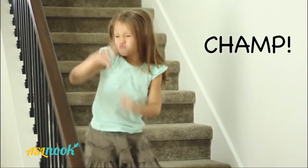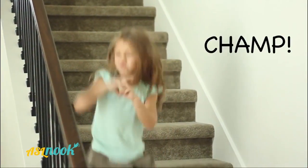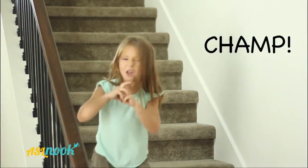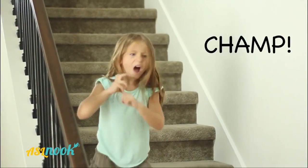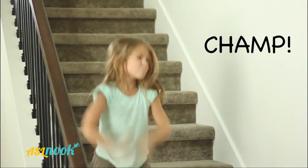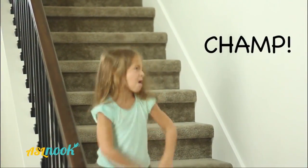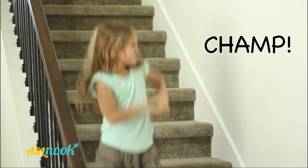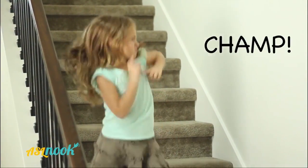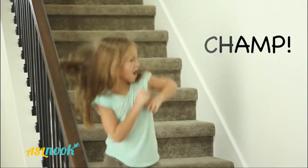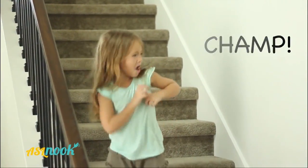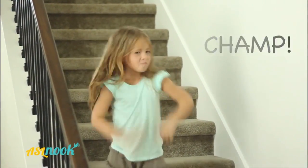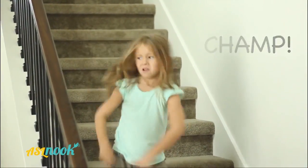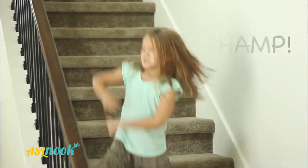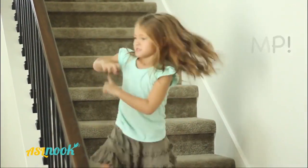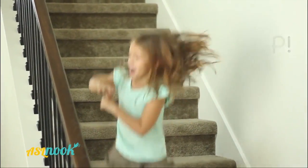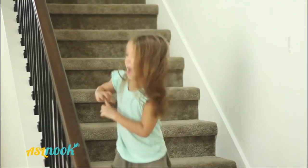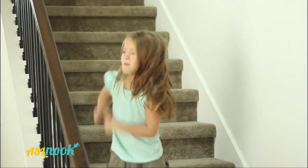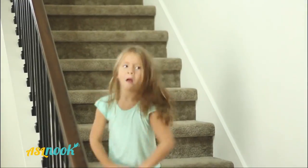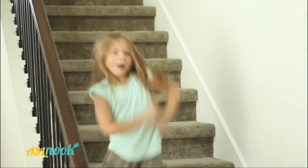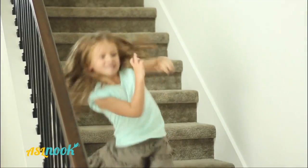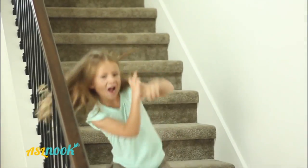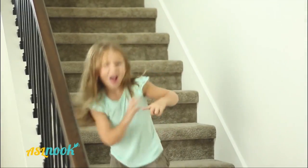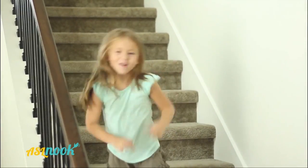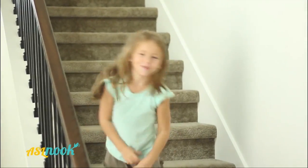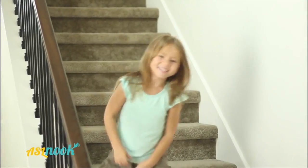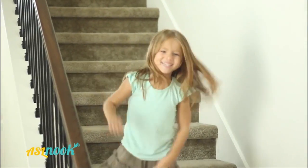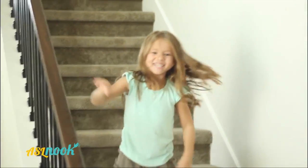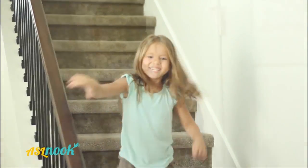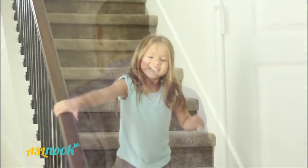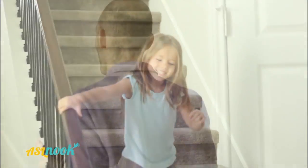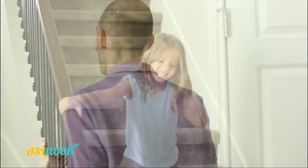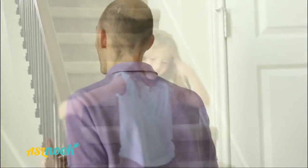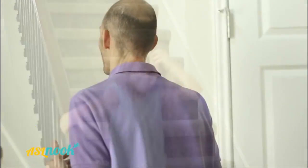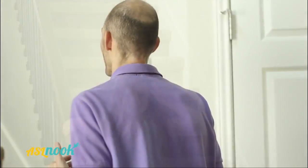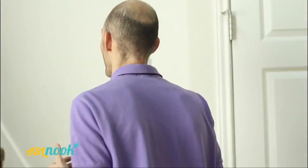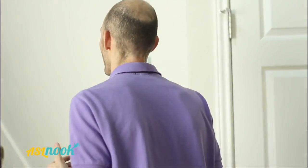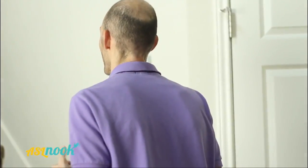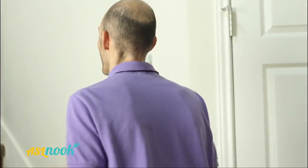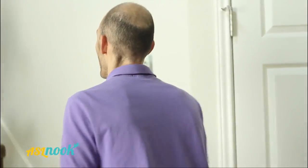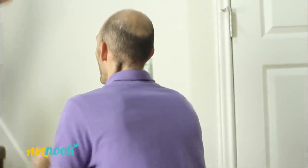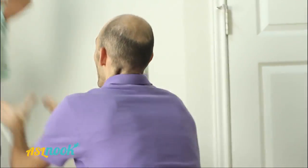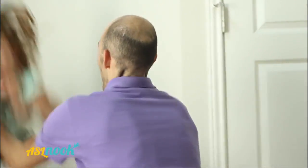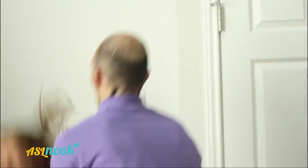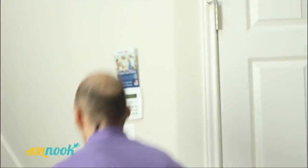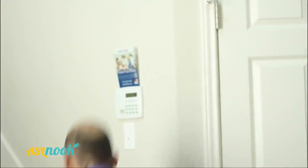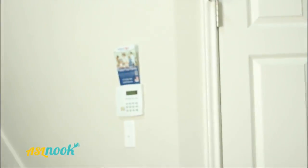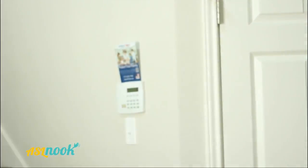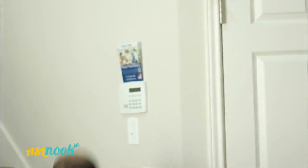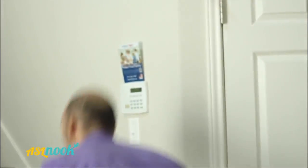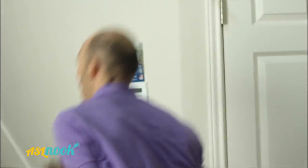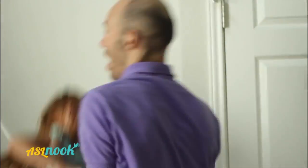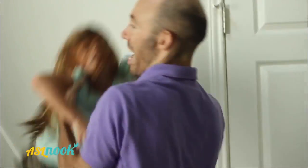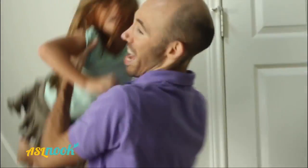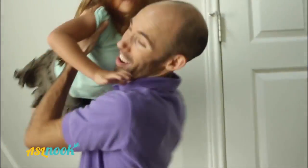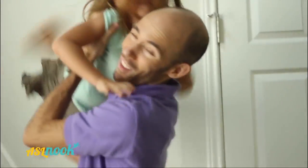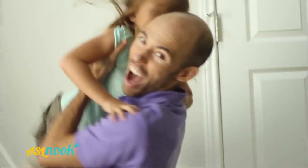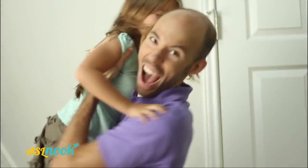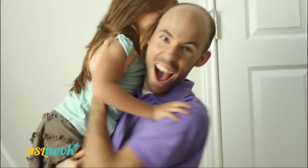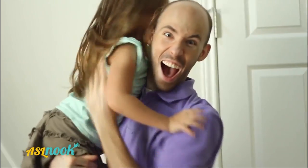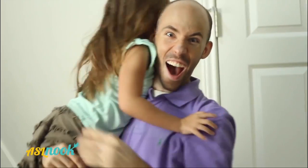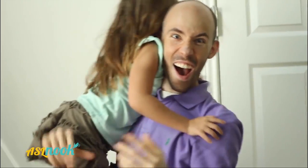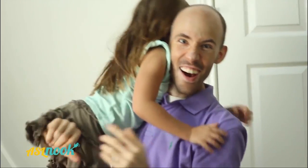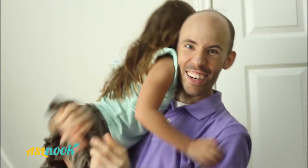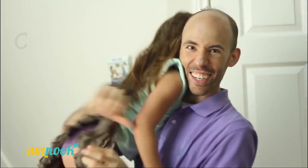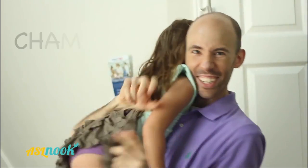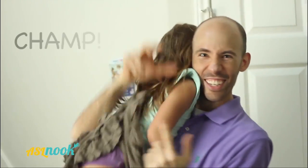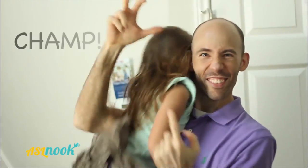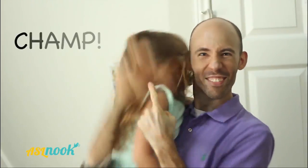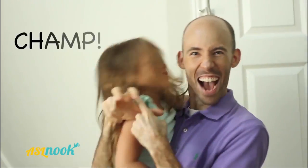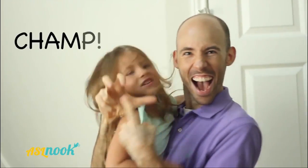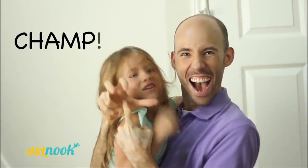Whoa! That was champ.